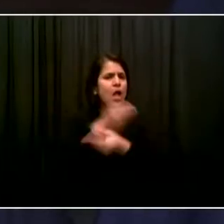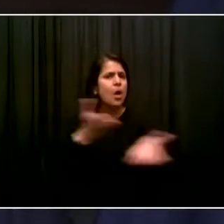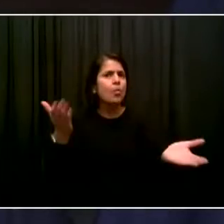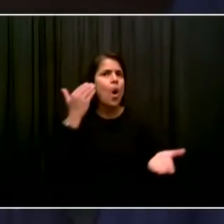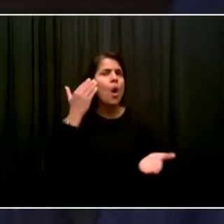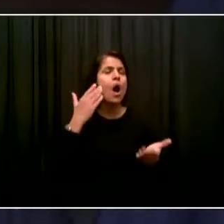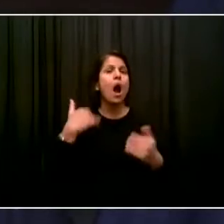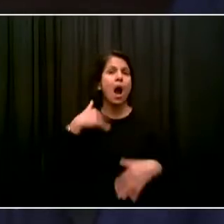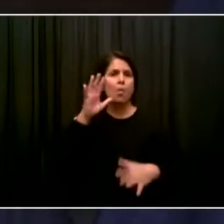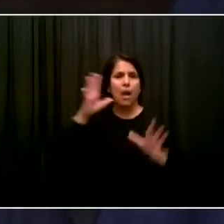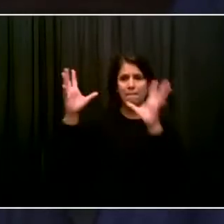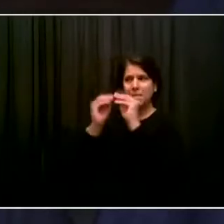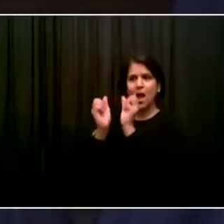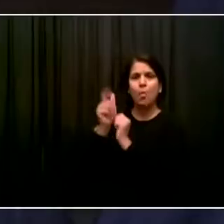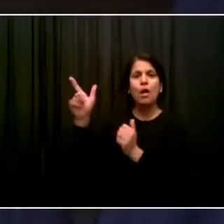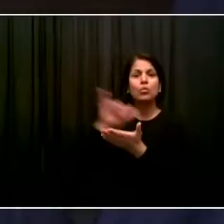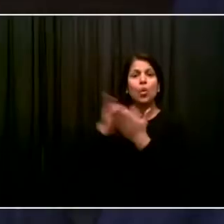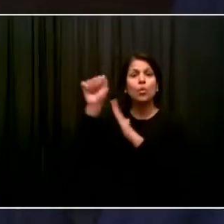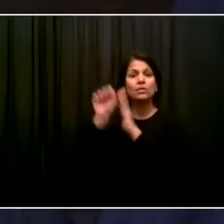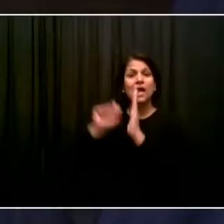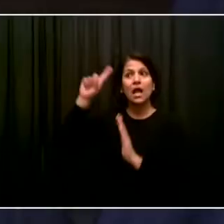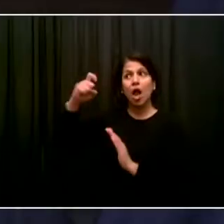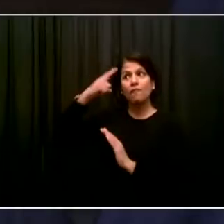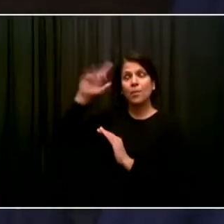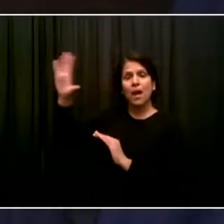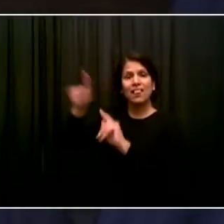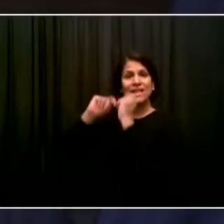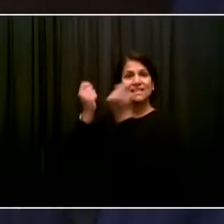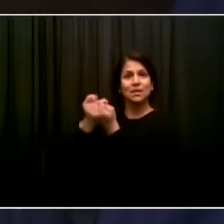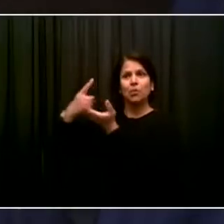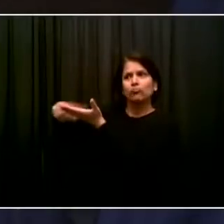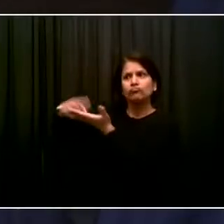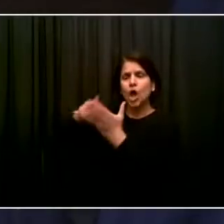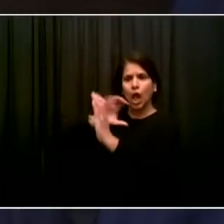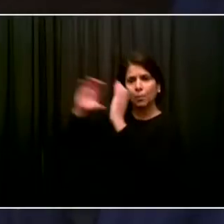ANNOUNCEMENAT ND THEN GIVE A CLEAR PRESENTATION ON WHAT WE